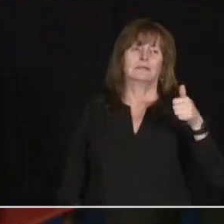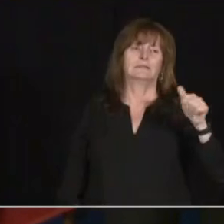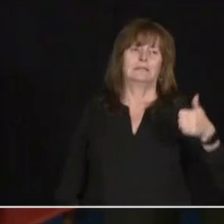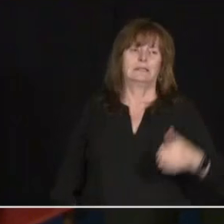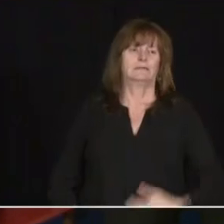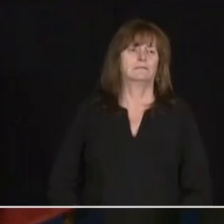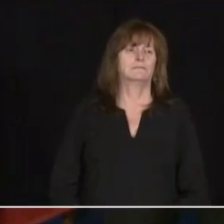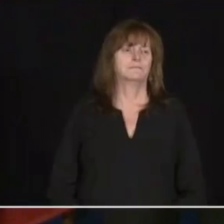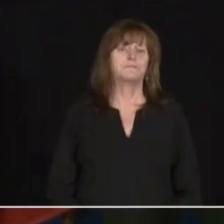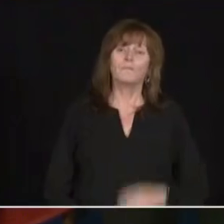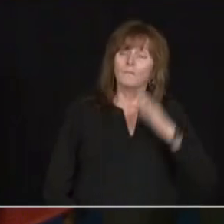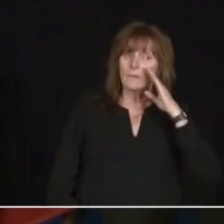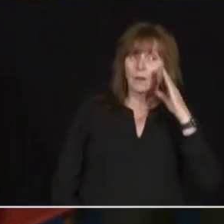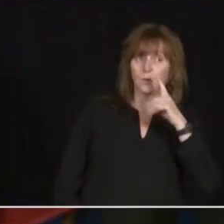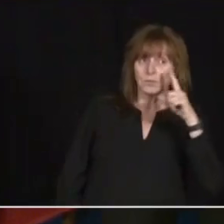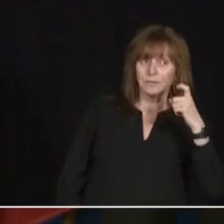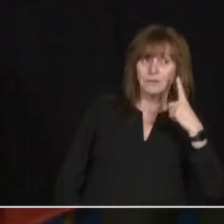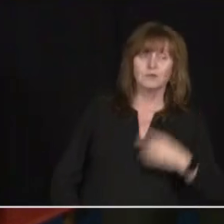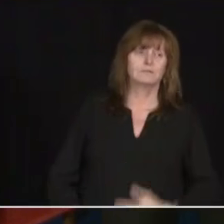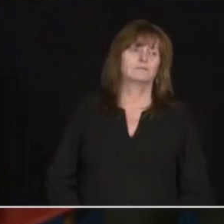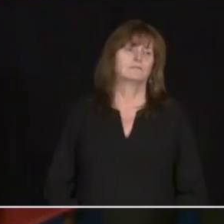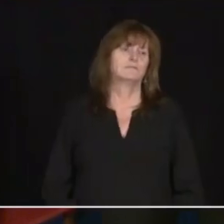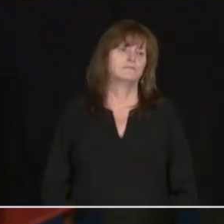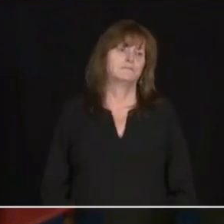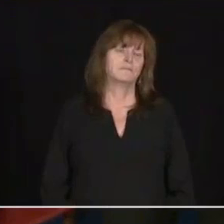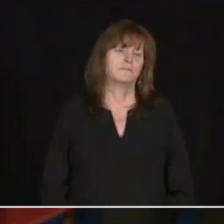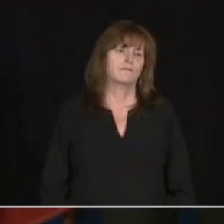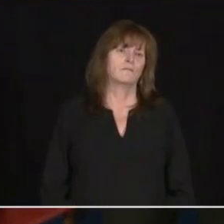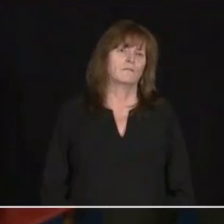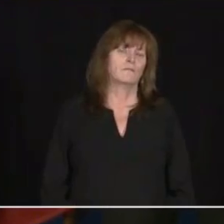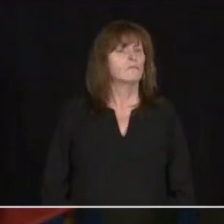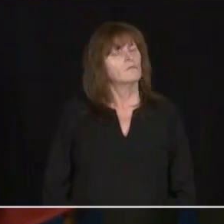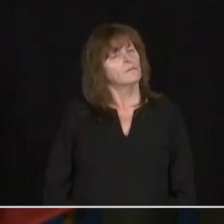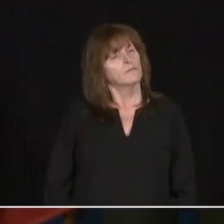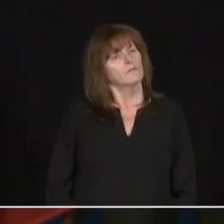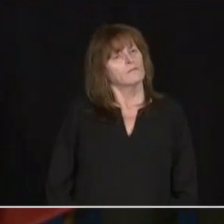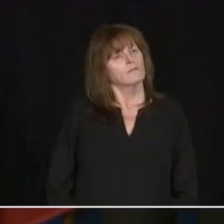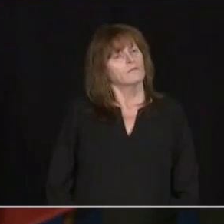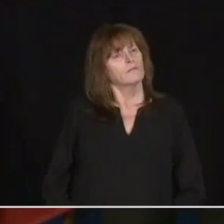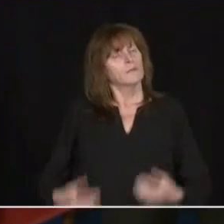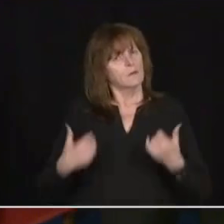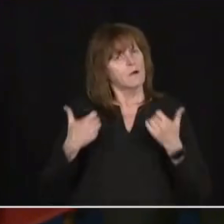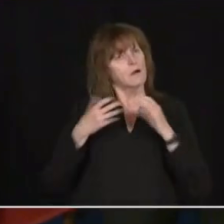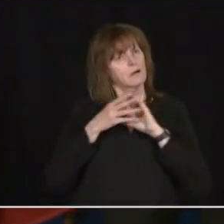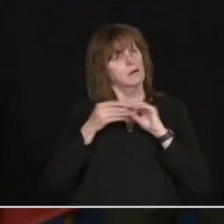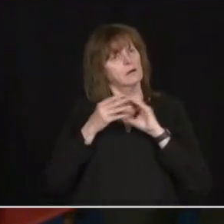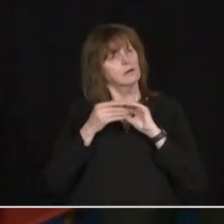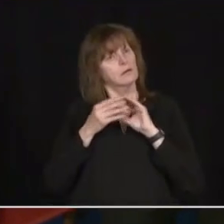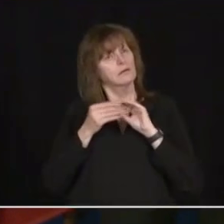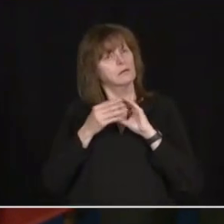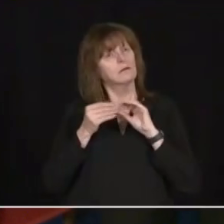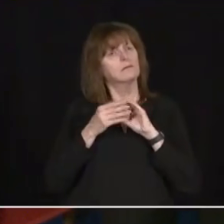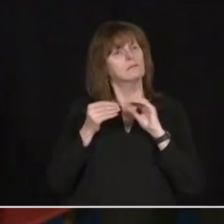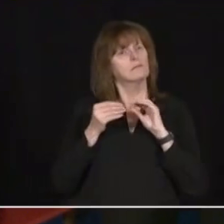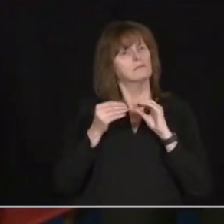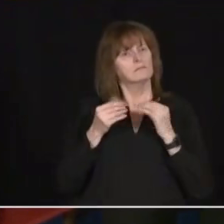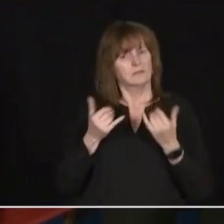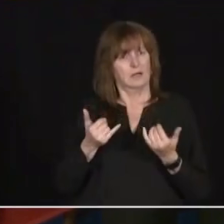Please go ahead. Hi, Premier. Hi, Haley. I wanted to ask again about commercial tenants